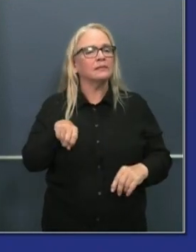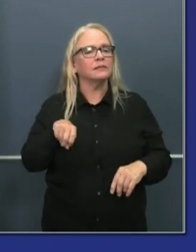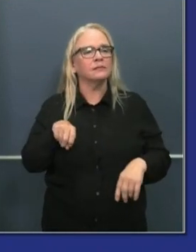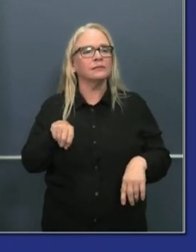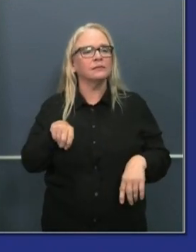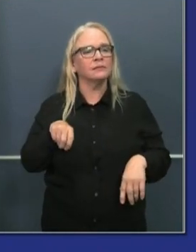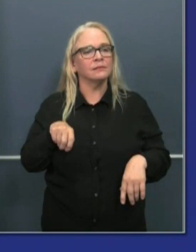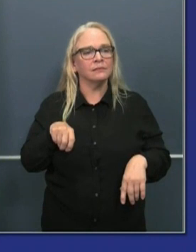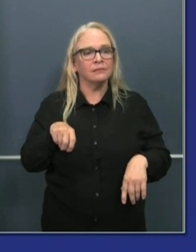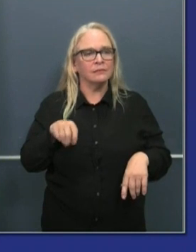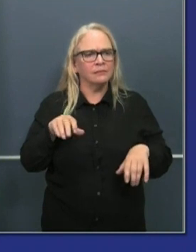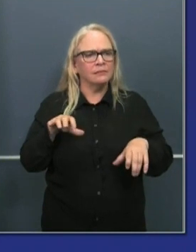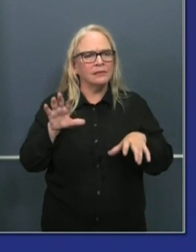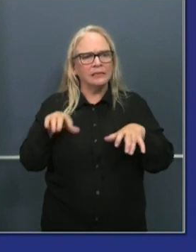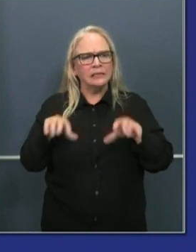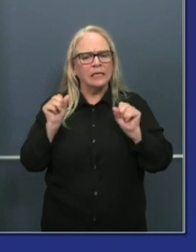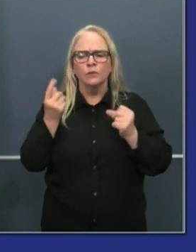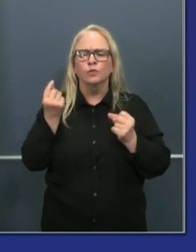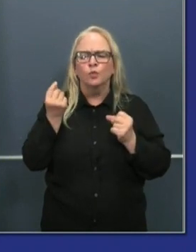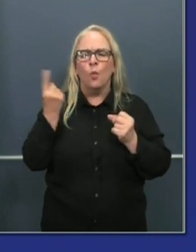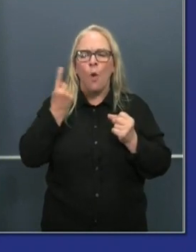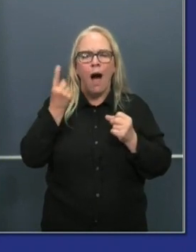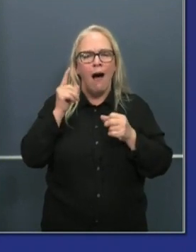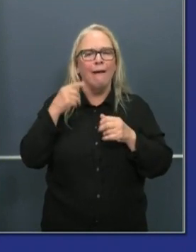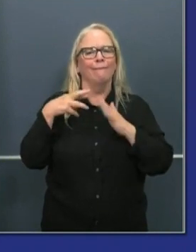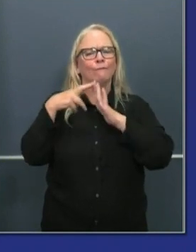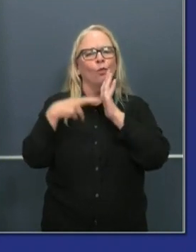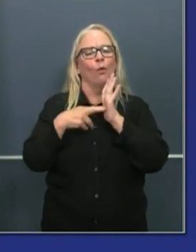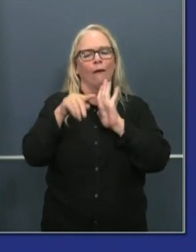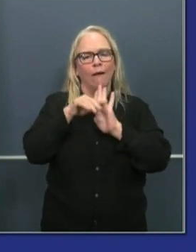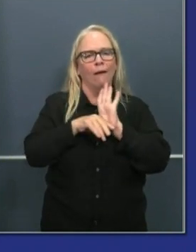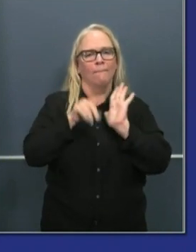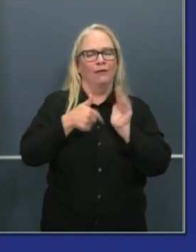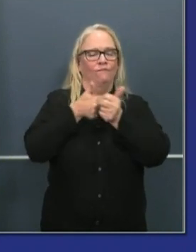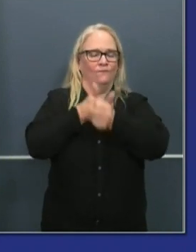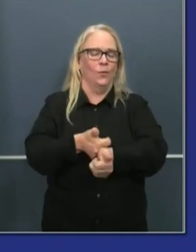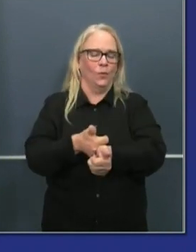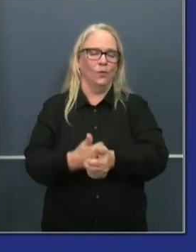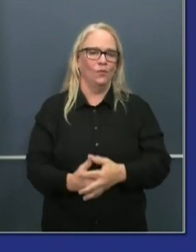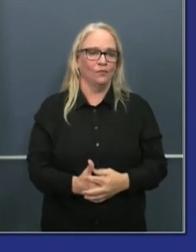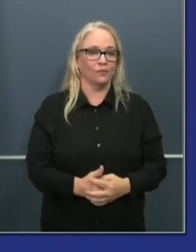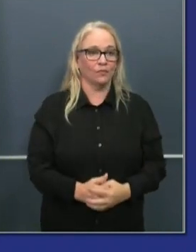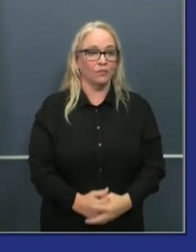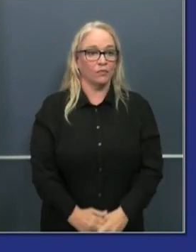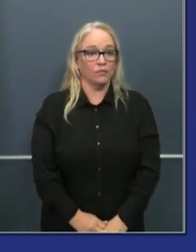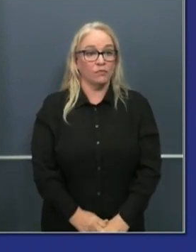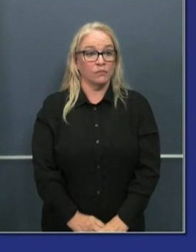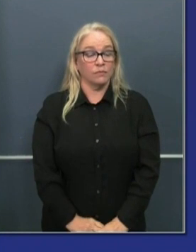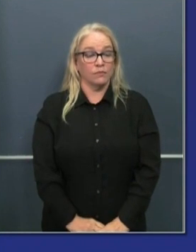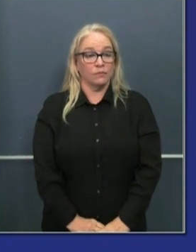COUNTIES AND I WILL GIVE YOU THE LIST OF THE COUNTIES IN A MOMENT THAT HAVE BEEN ON THAT LIST FOR AT LEAST THREE CONSECUTIVE DAYS WILL BE REQUIRED TO TAKE THE FOLLOWING TARGETED ACTION.